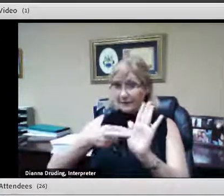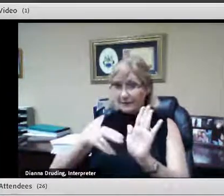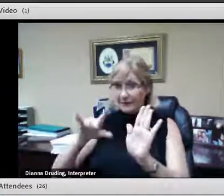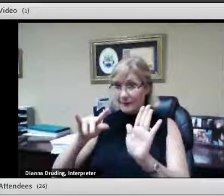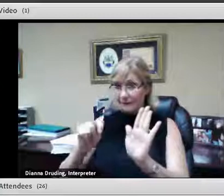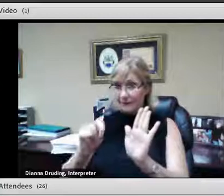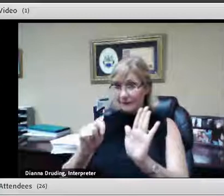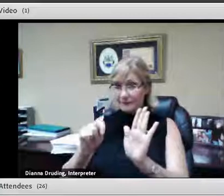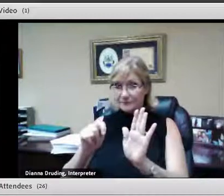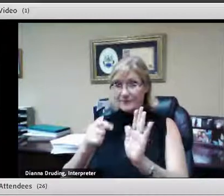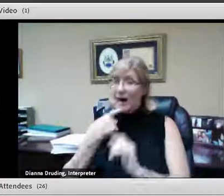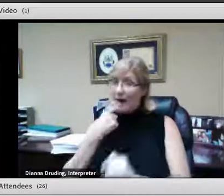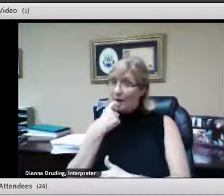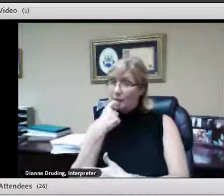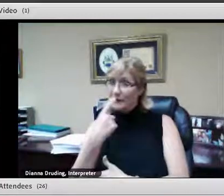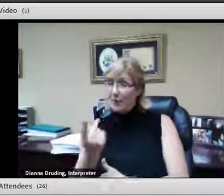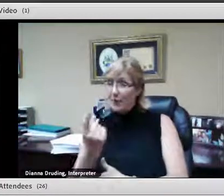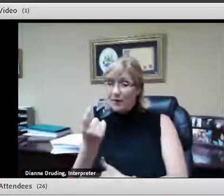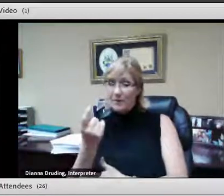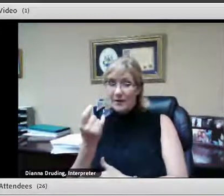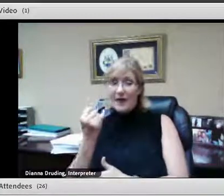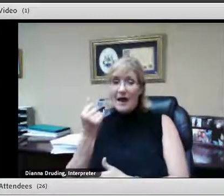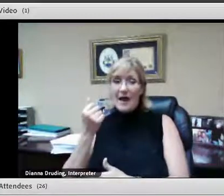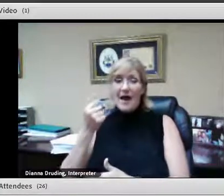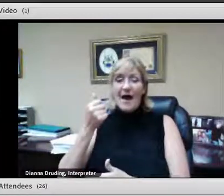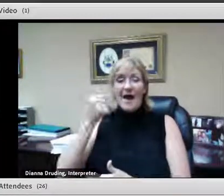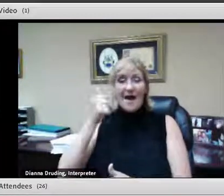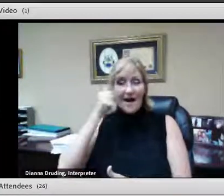Tell them, "Every good boy deserves fudge, and, "FACE,"